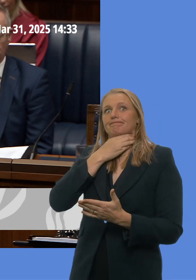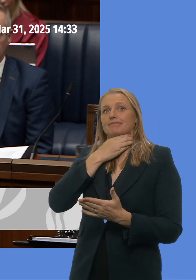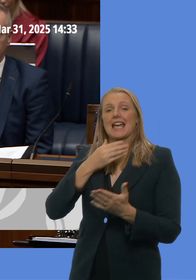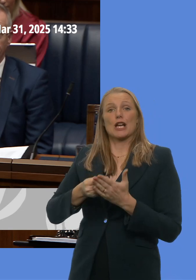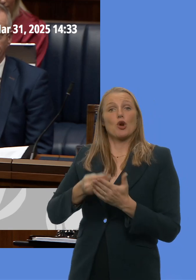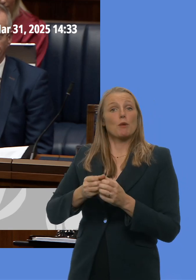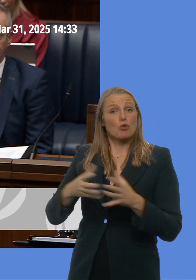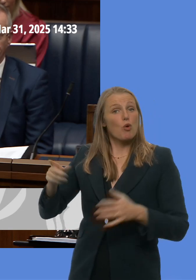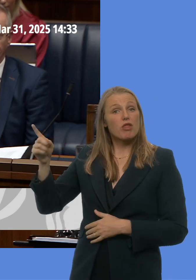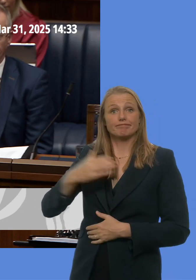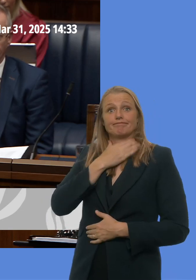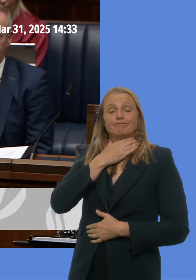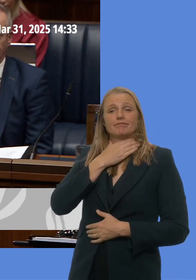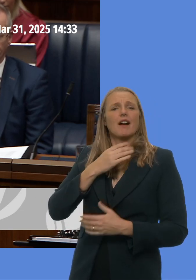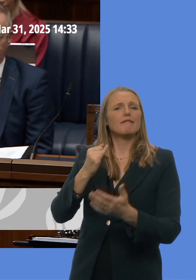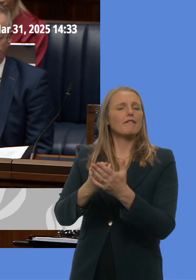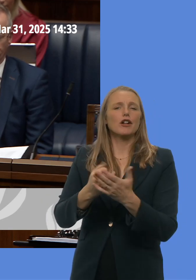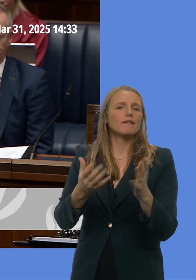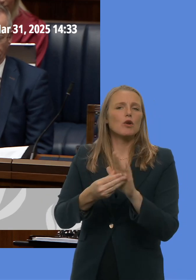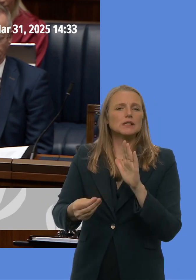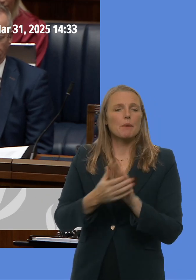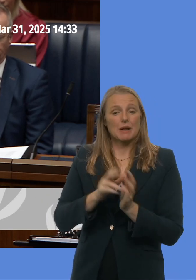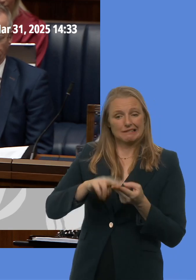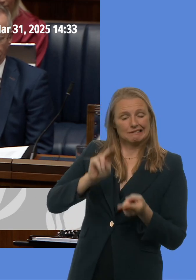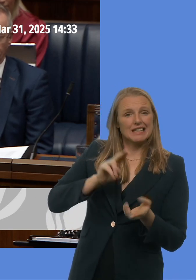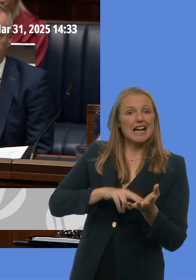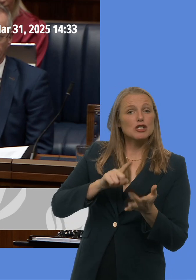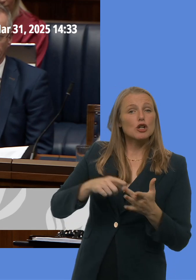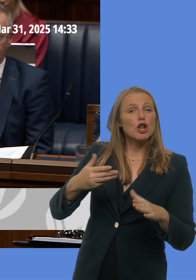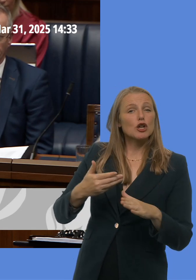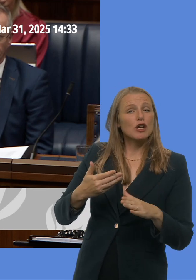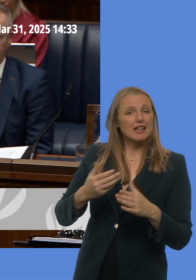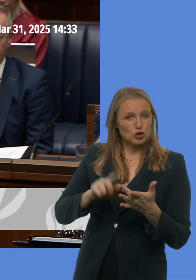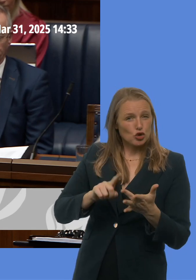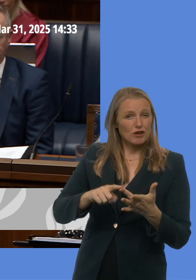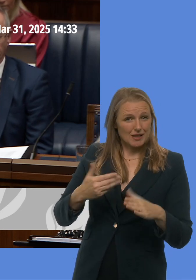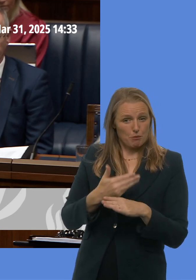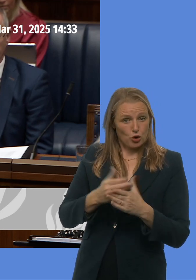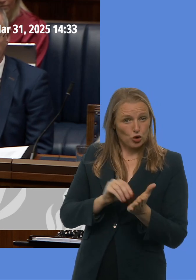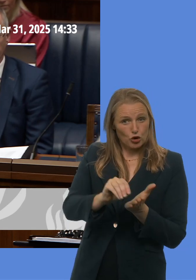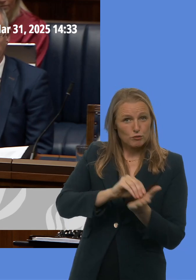example, measures such as the increases on national insurance employers' contributions. This was an opportunity for her to change